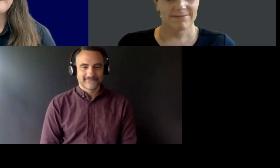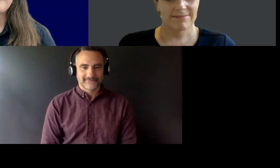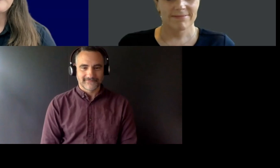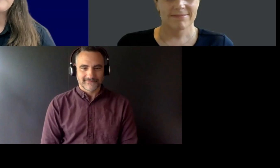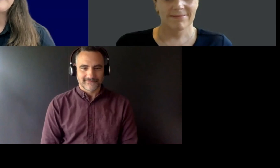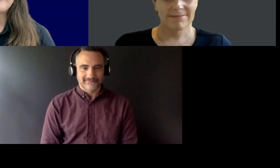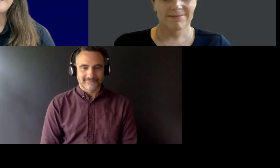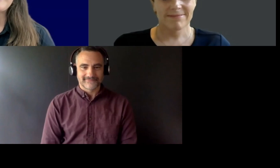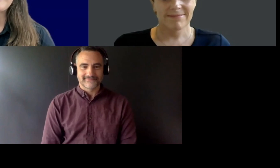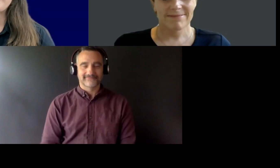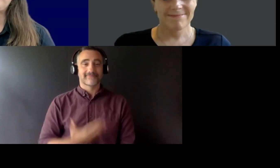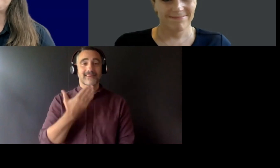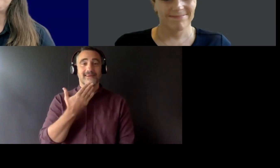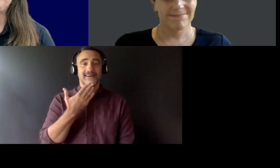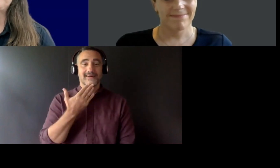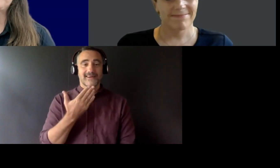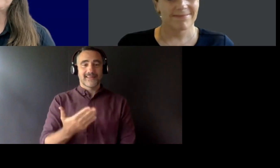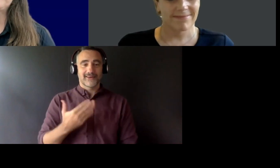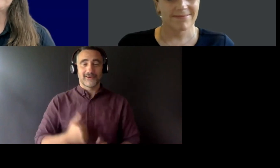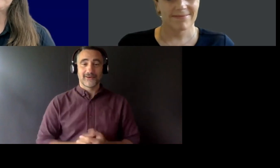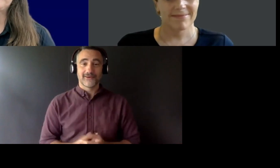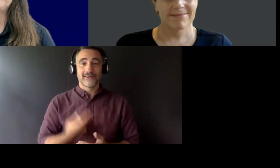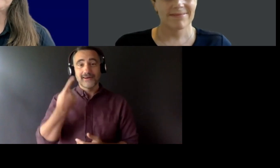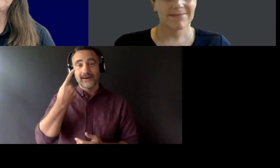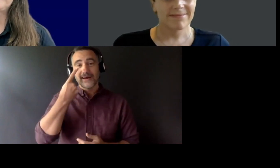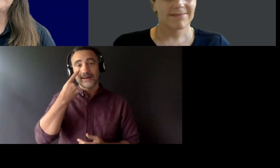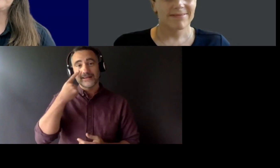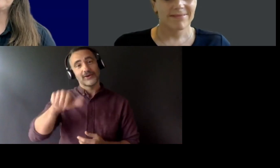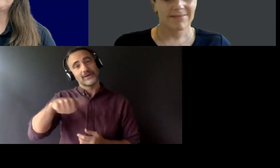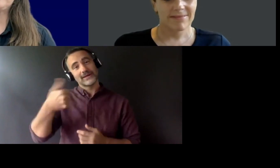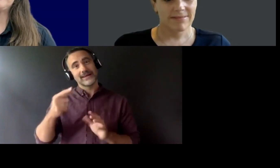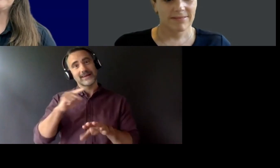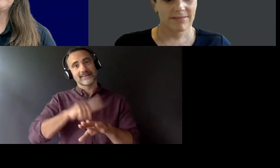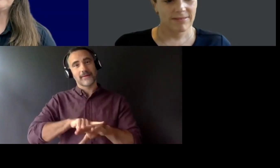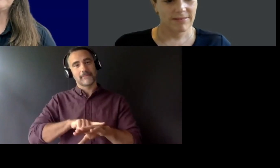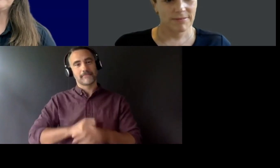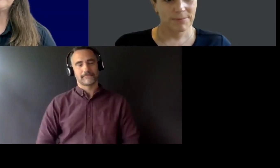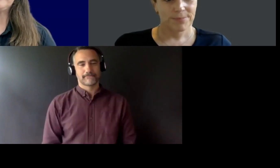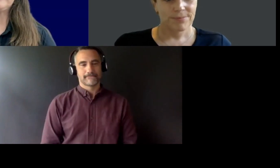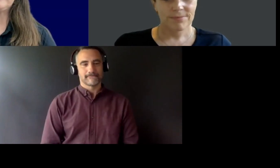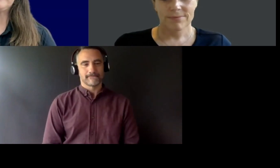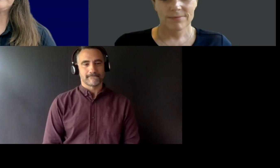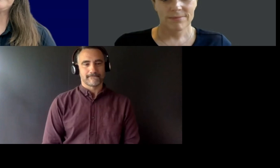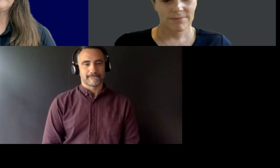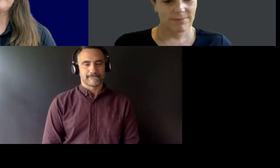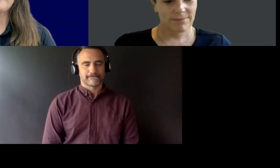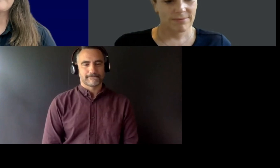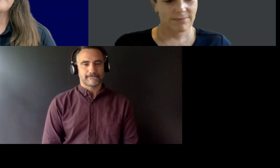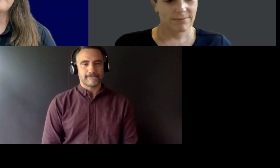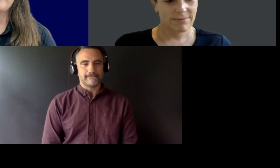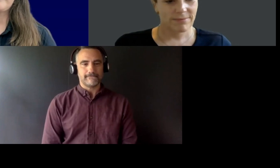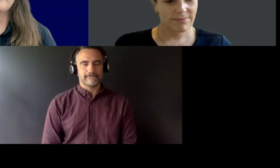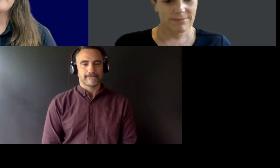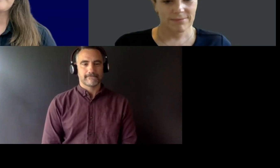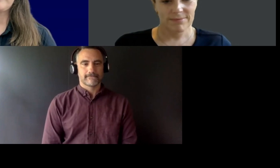We will see you next time.